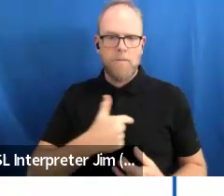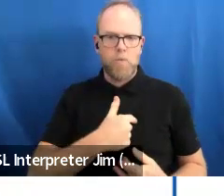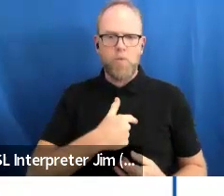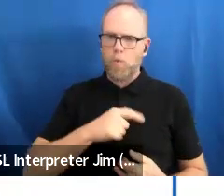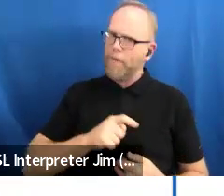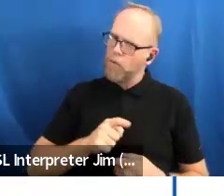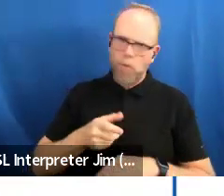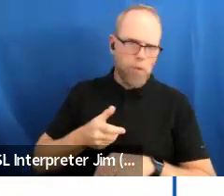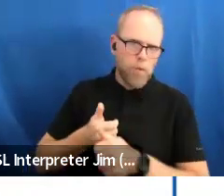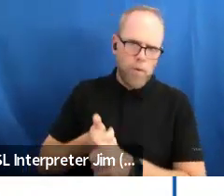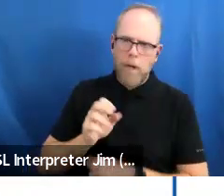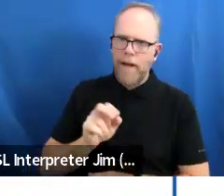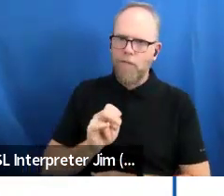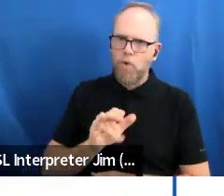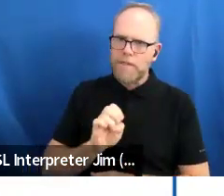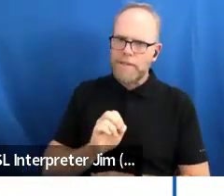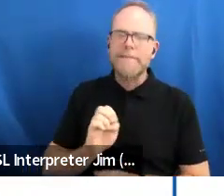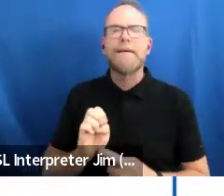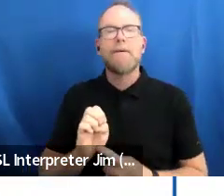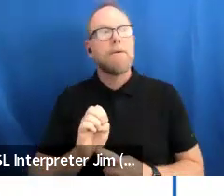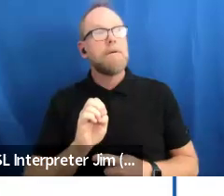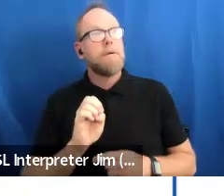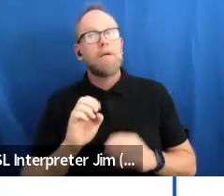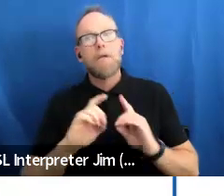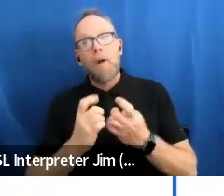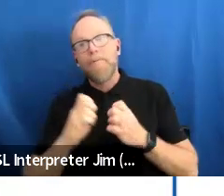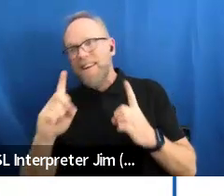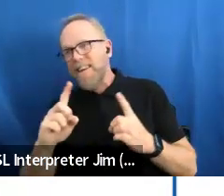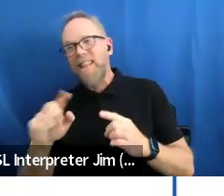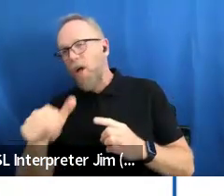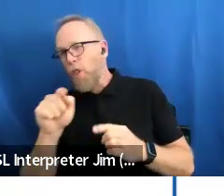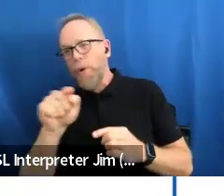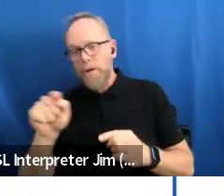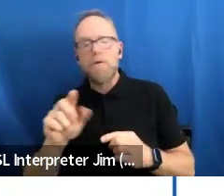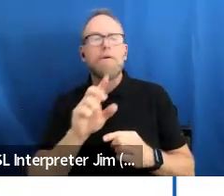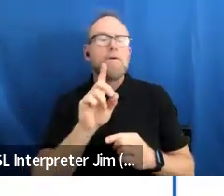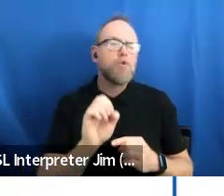and Department of Education, they do some reaching out and enforcement on their own.